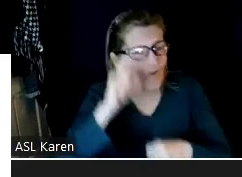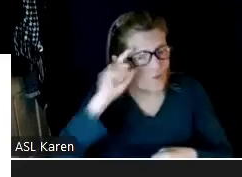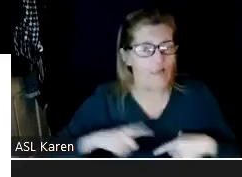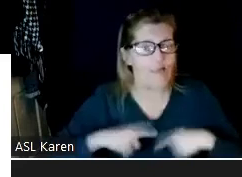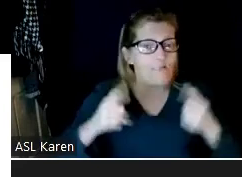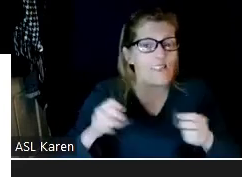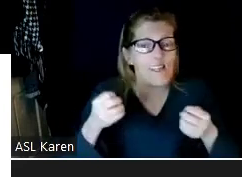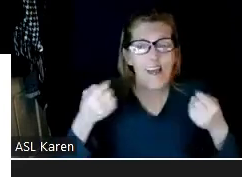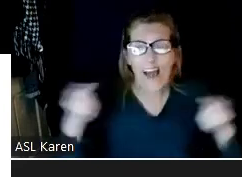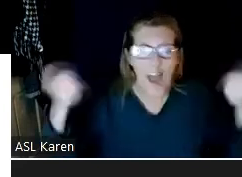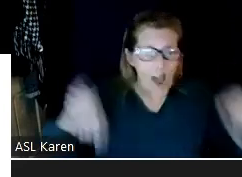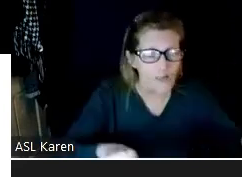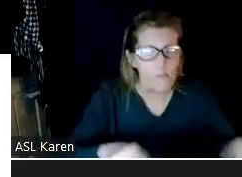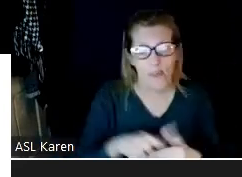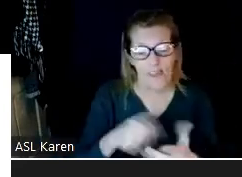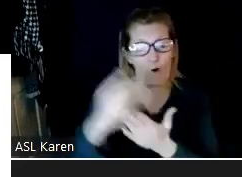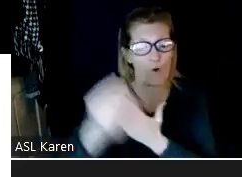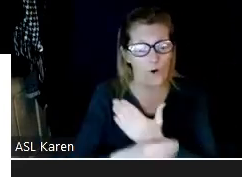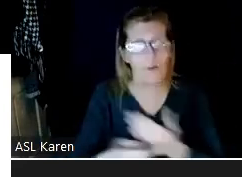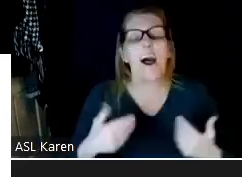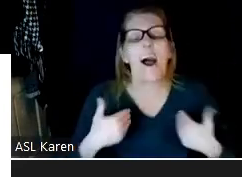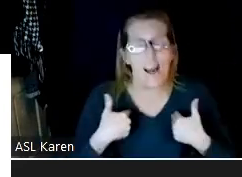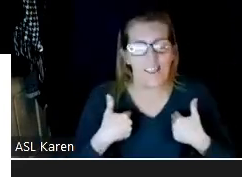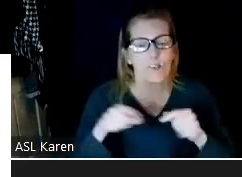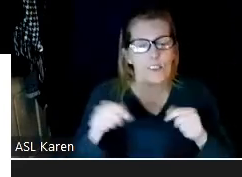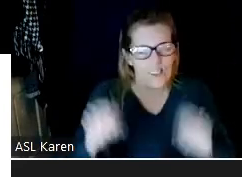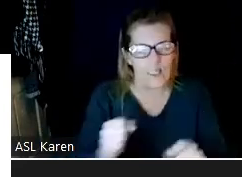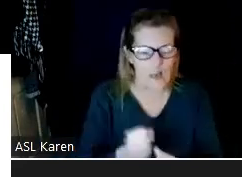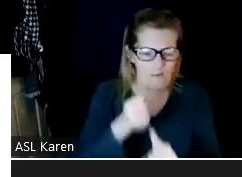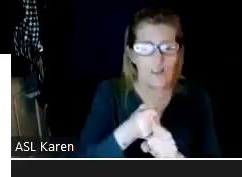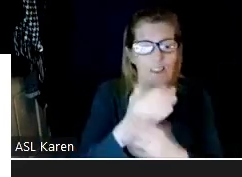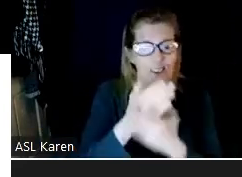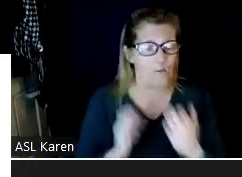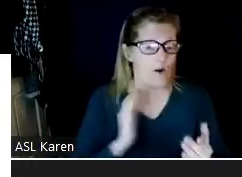15:17:20 This program has the potential to really impact some of our ongoing causes of